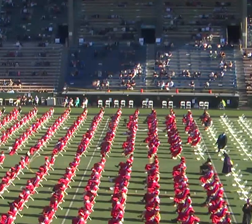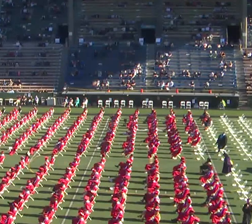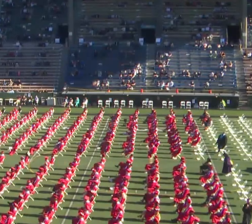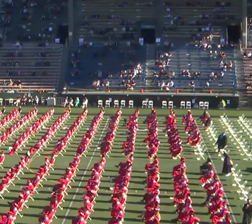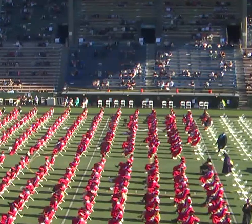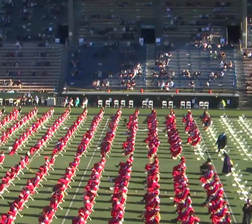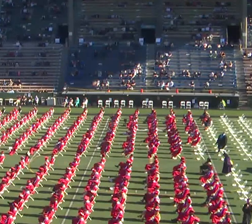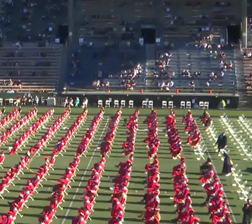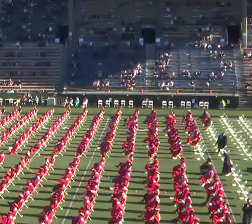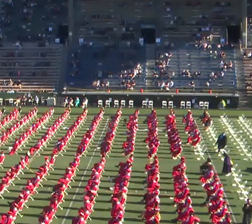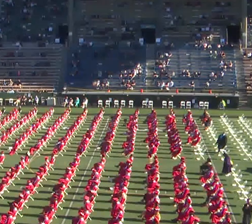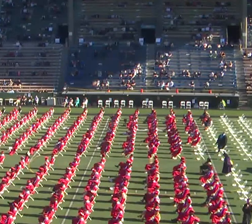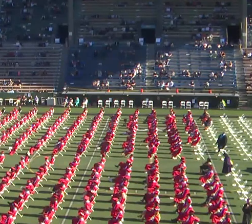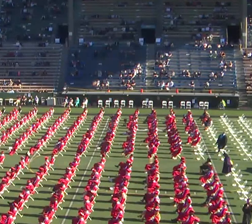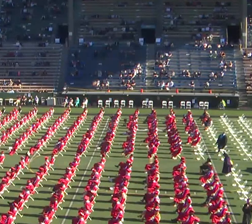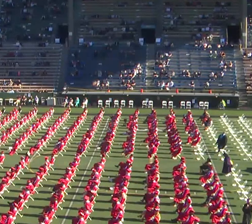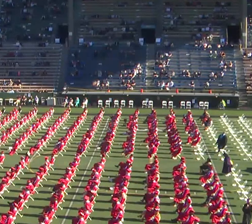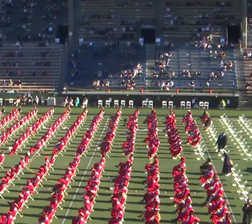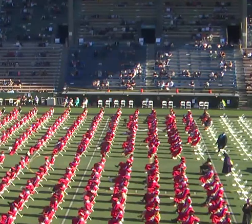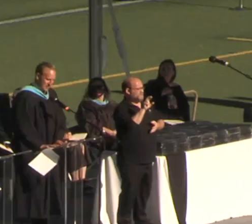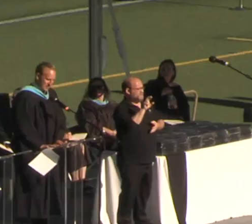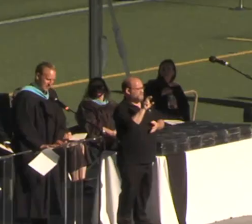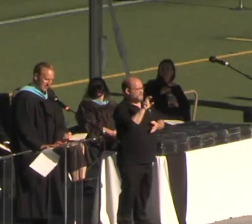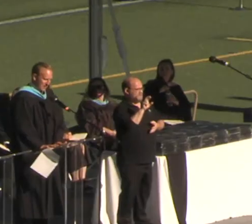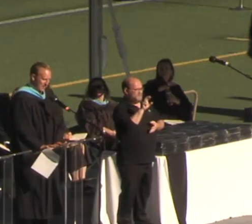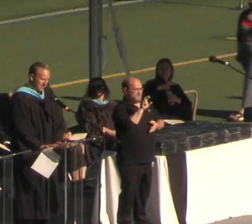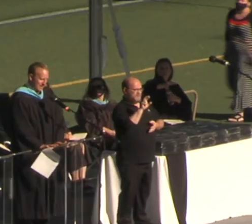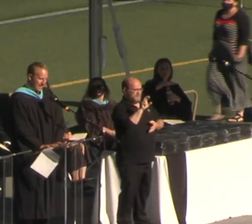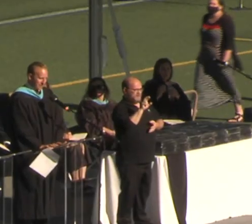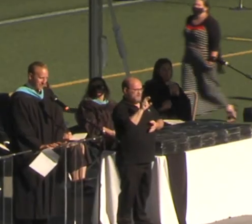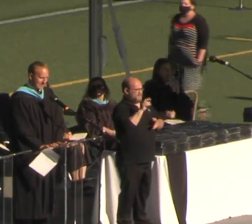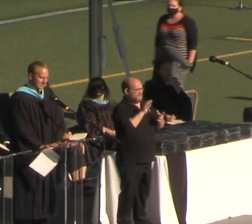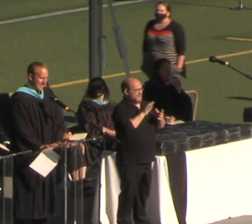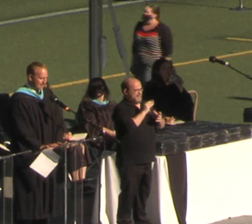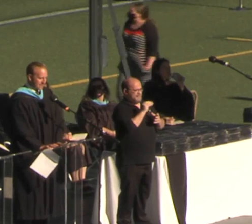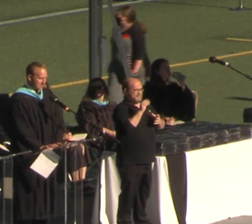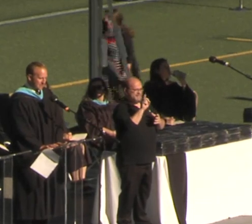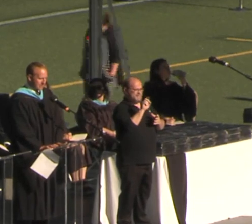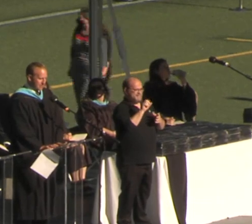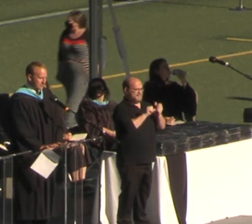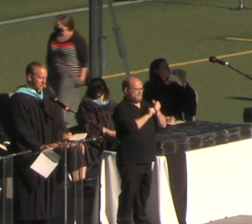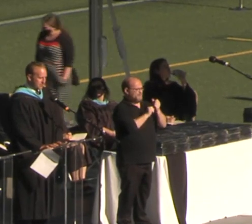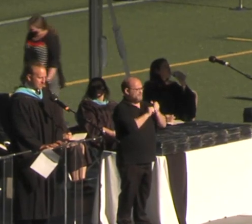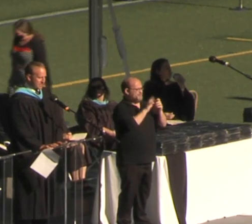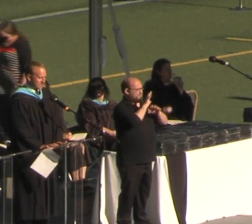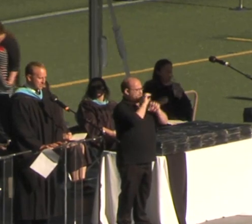Director Dury Deputy Superintendent Gannon on behalf of my staff it is my pleasure to present